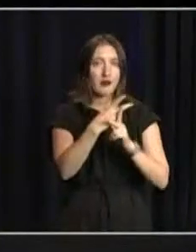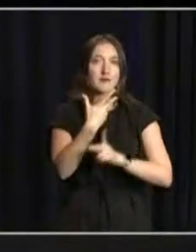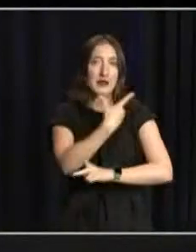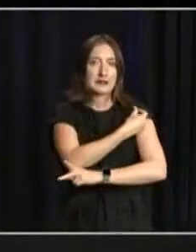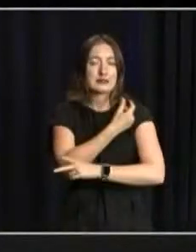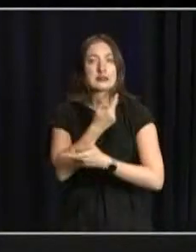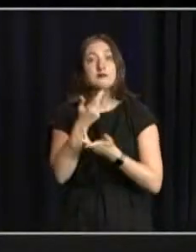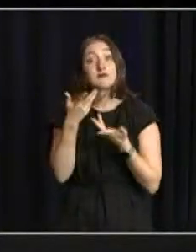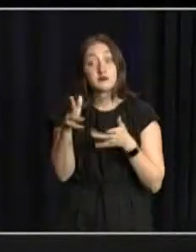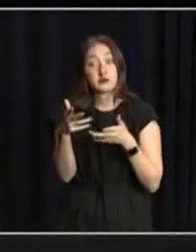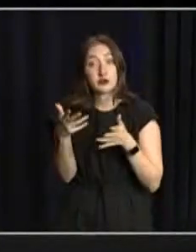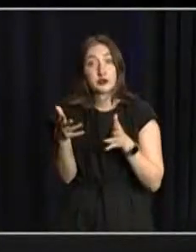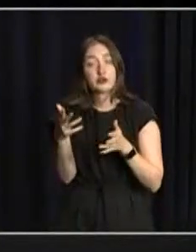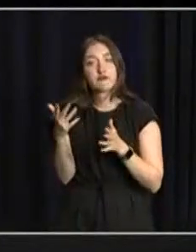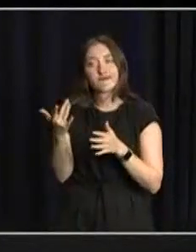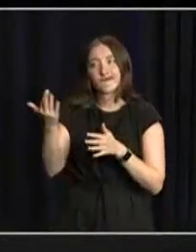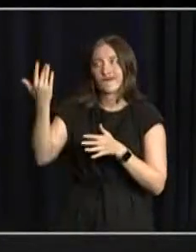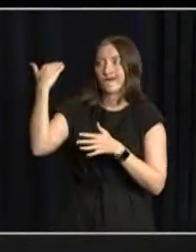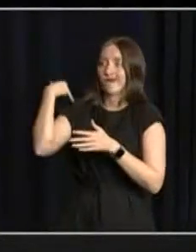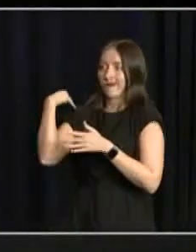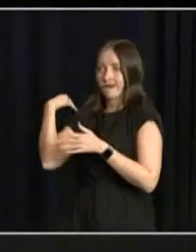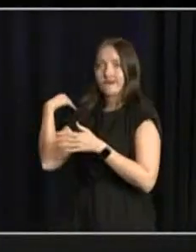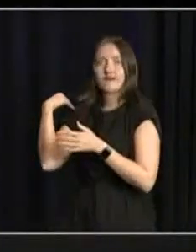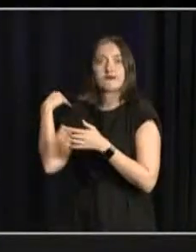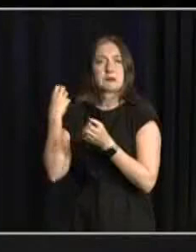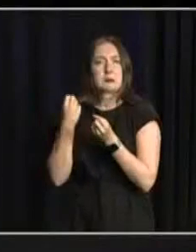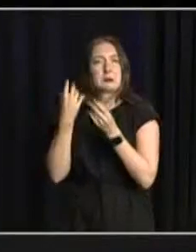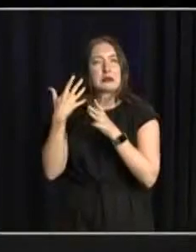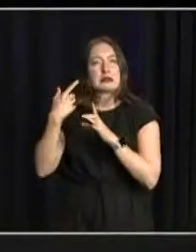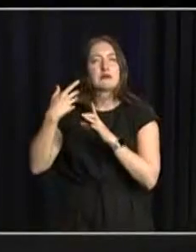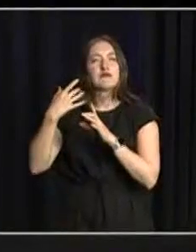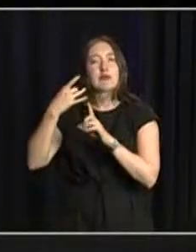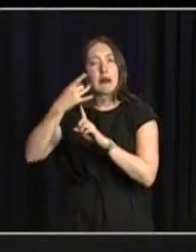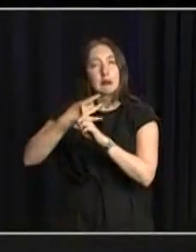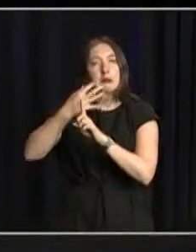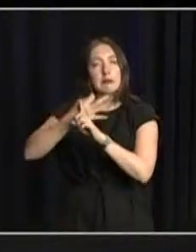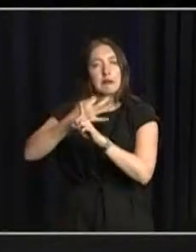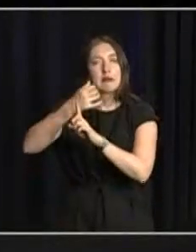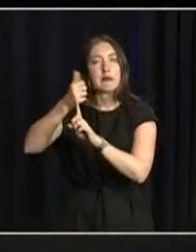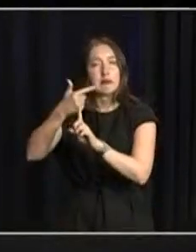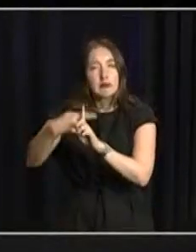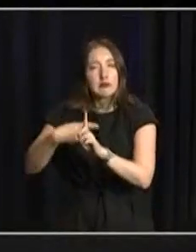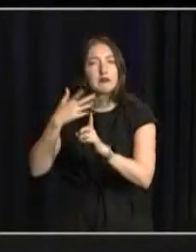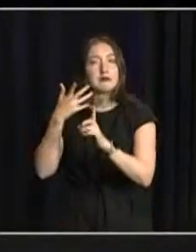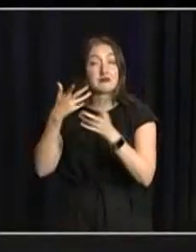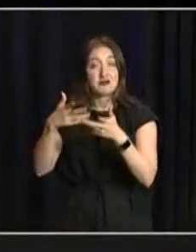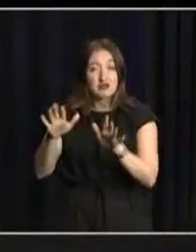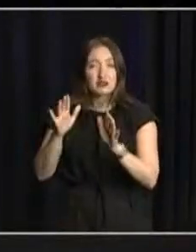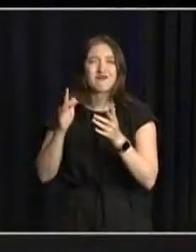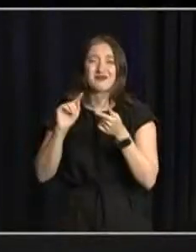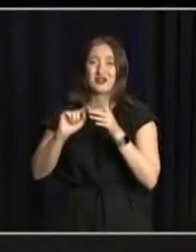And while the Pfizer vaccine is kept us out of the hospital, it still doesn't mean that you cannot get